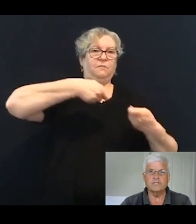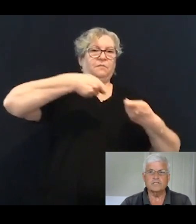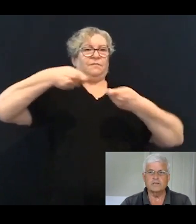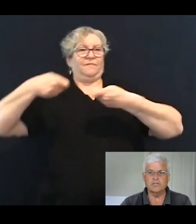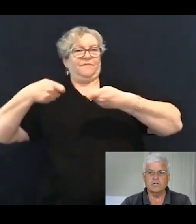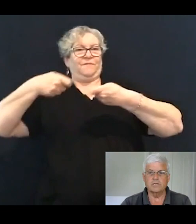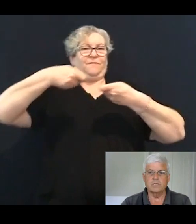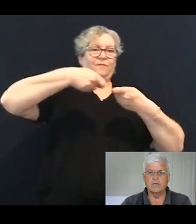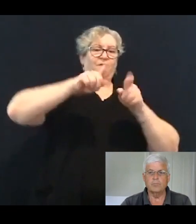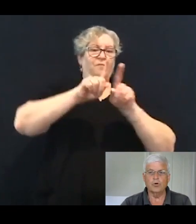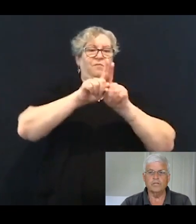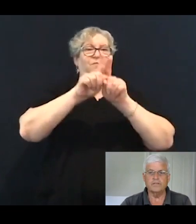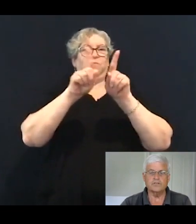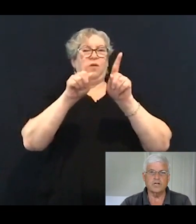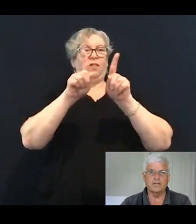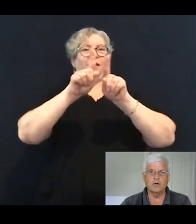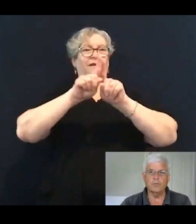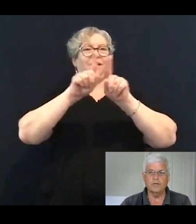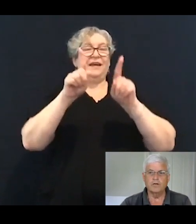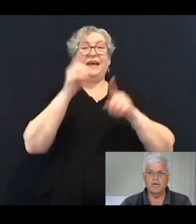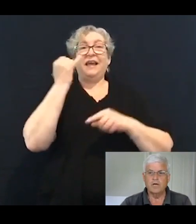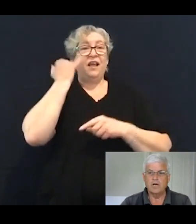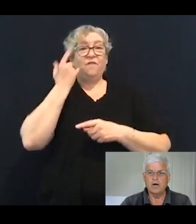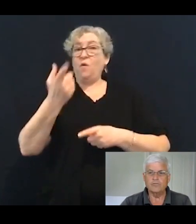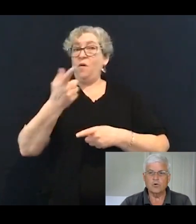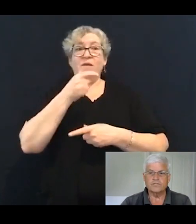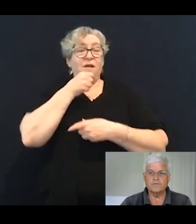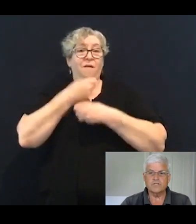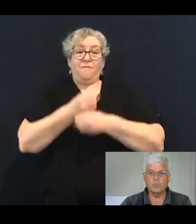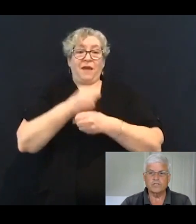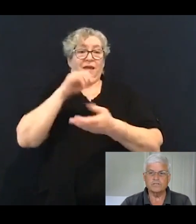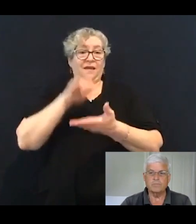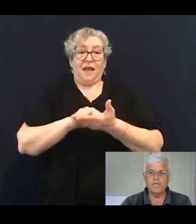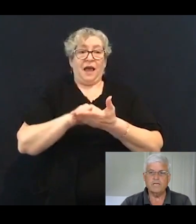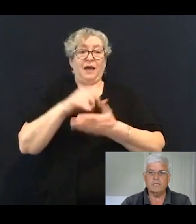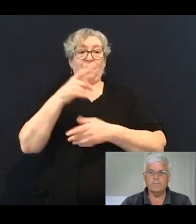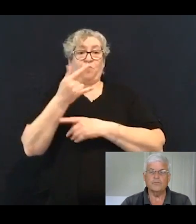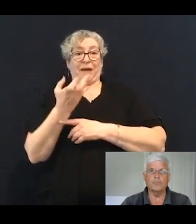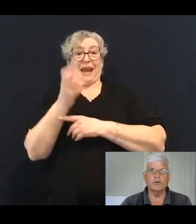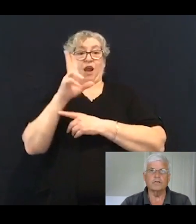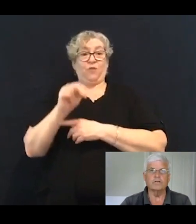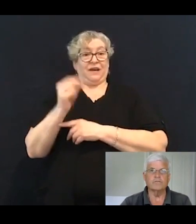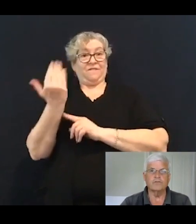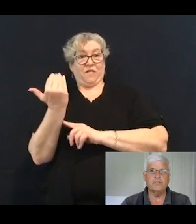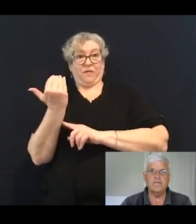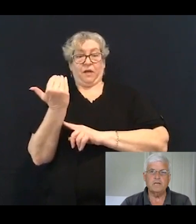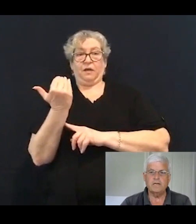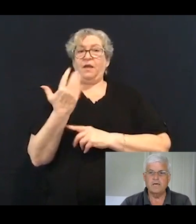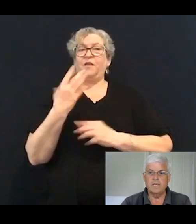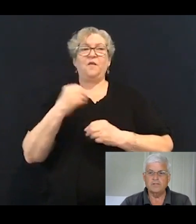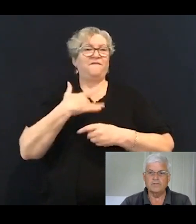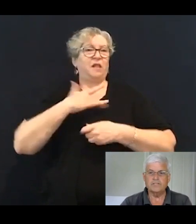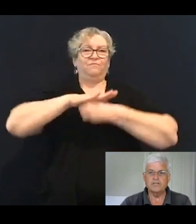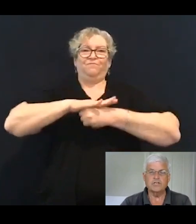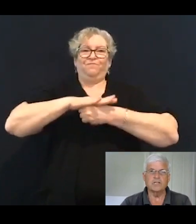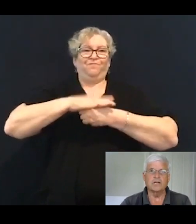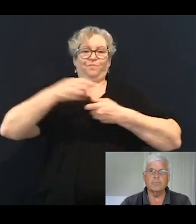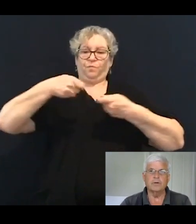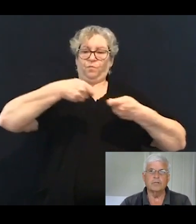pulling this channel open. Of course, if someone isn't making protocadherin-15, then the tension cannot be applied to the channel,